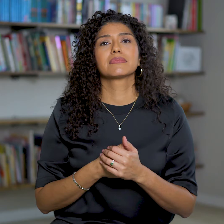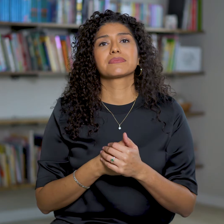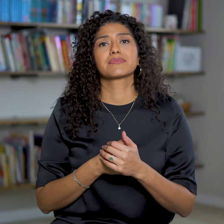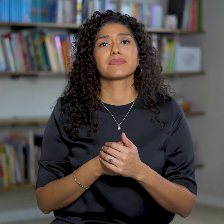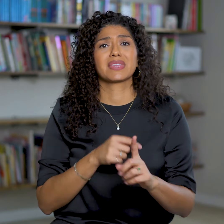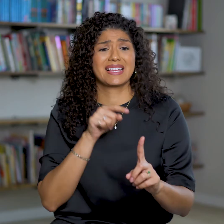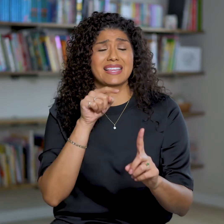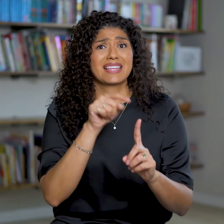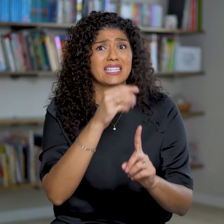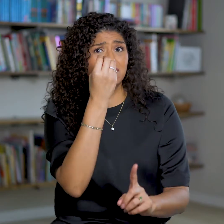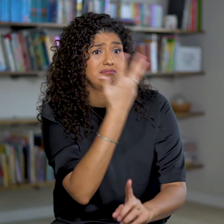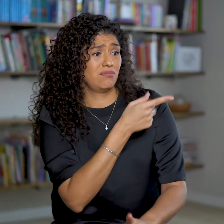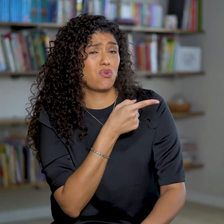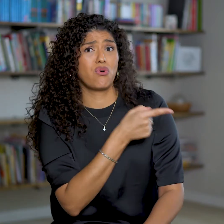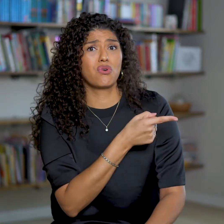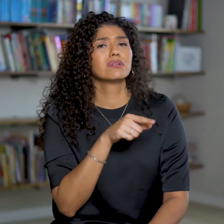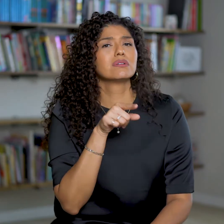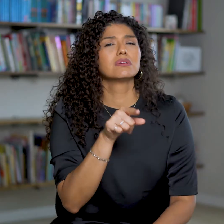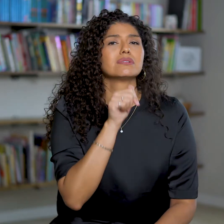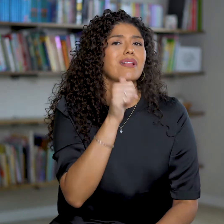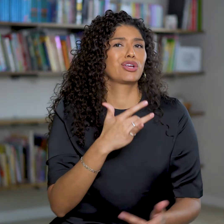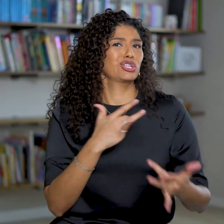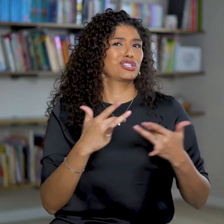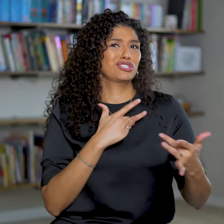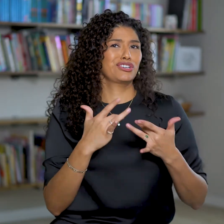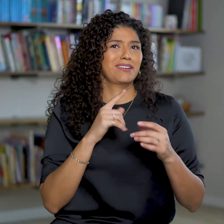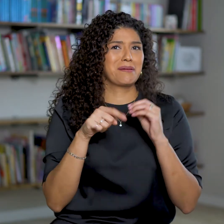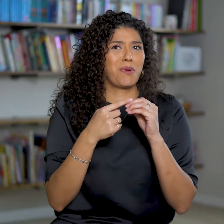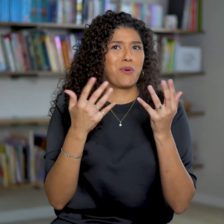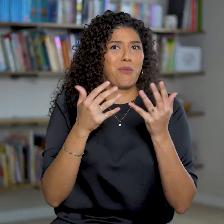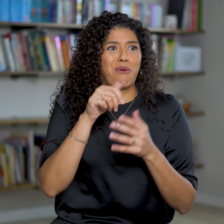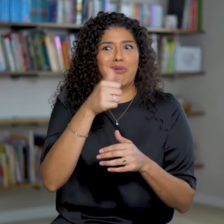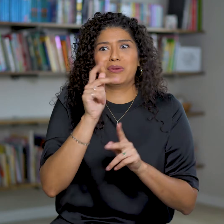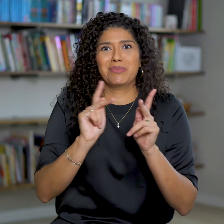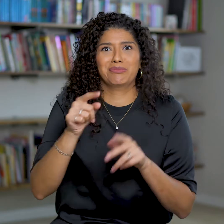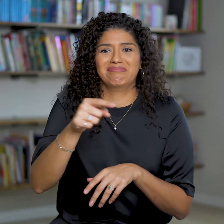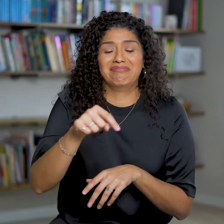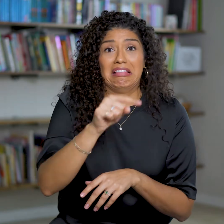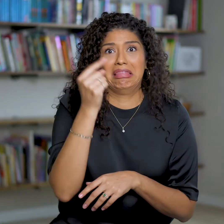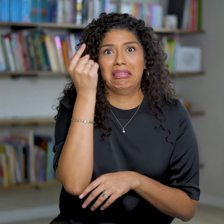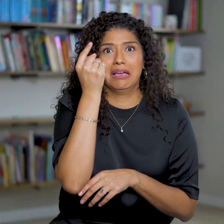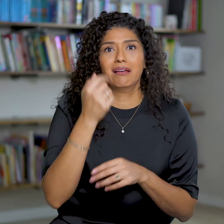David tells her he isn’t concerned about what people think